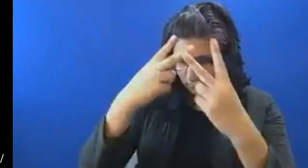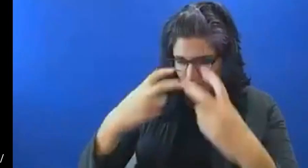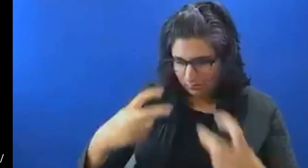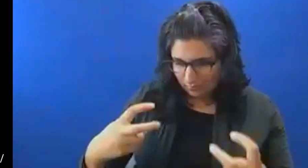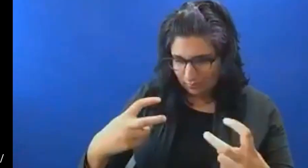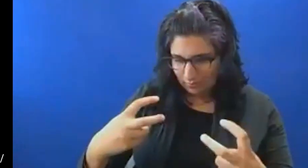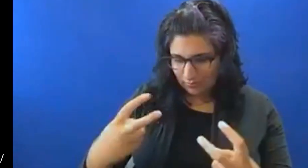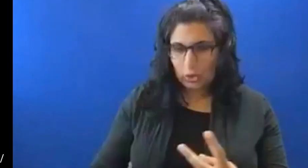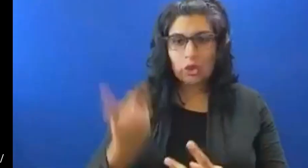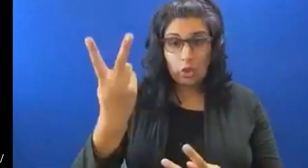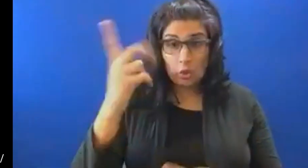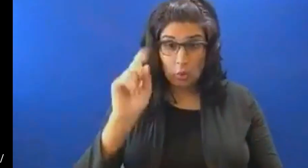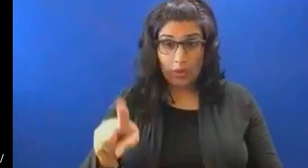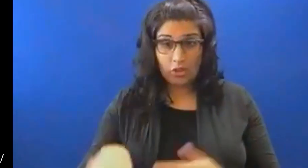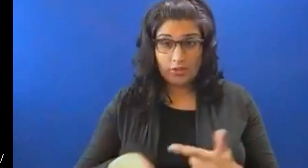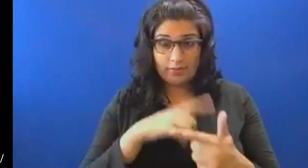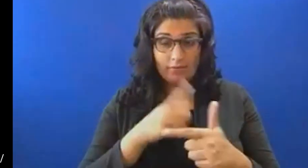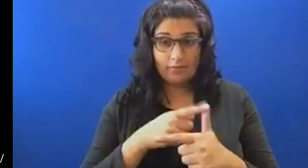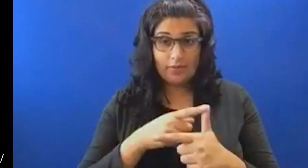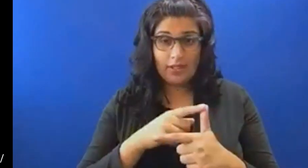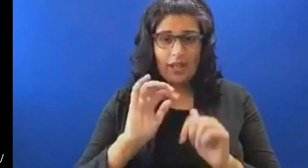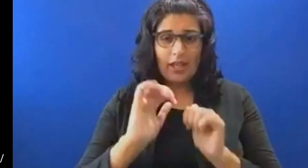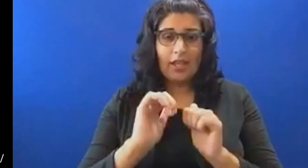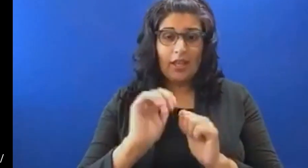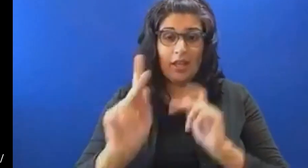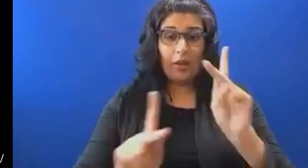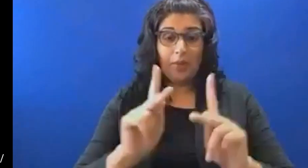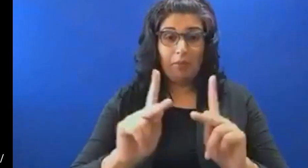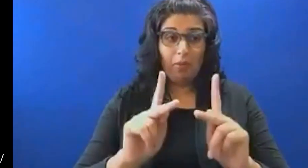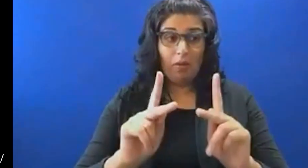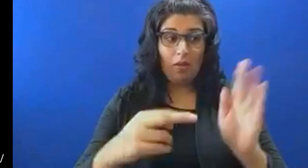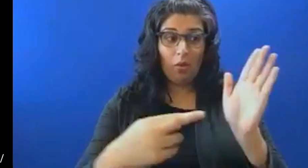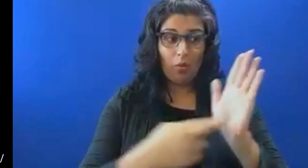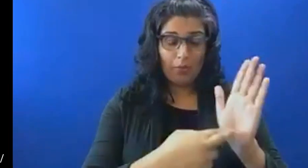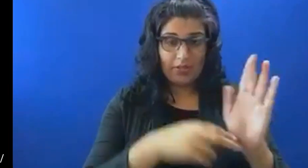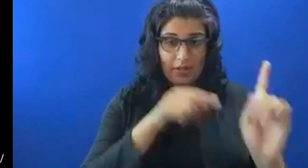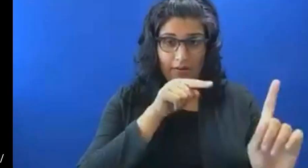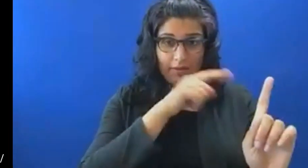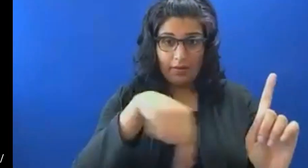First, how are the people who are being represented being represented?